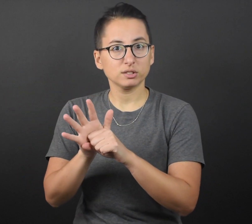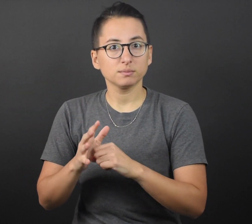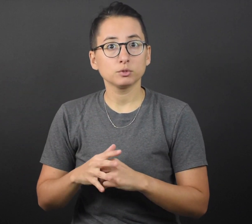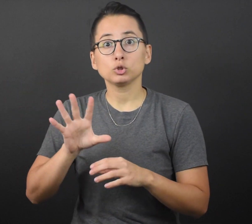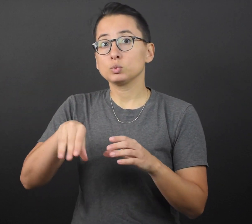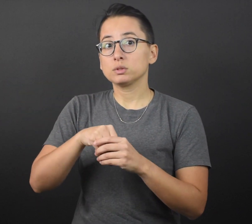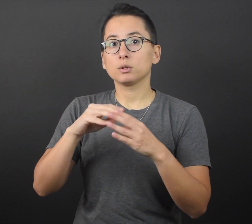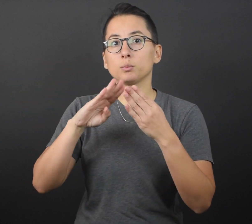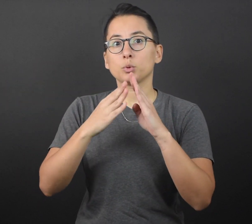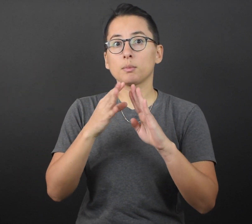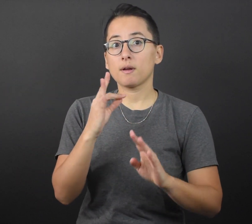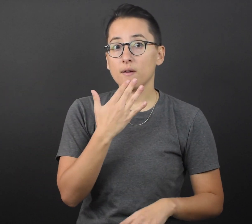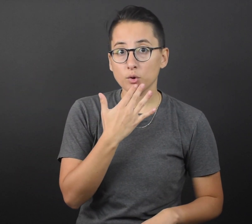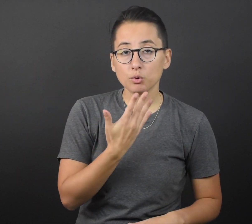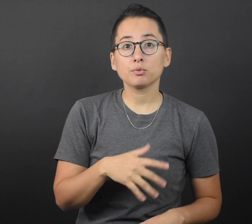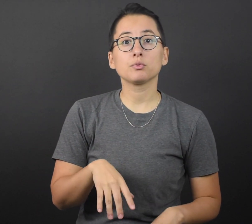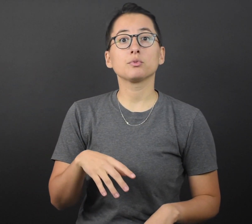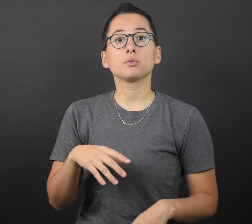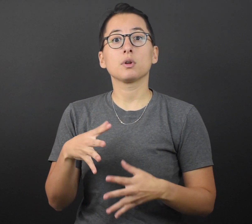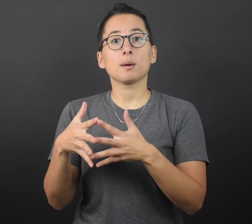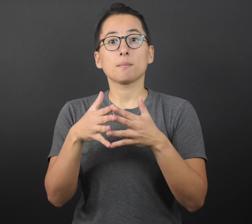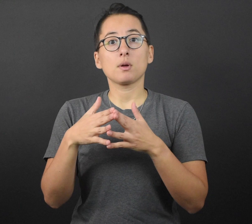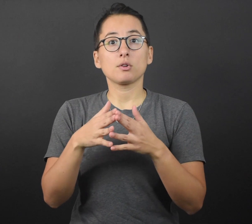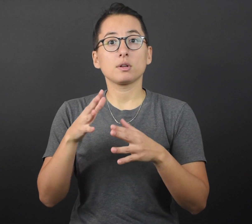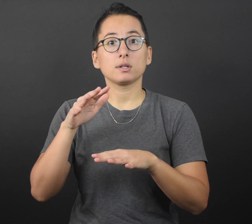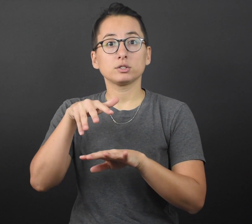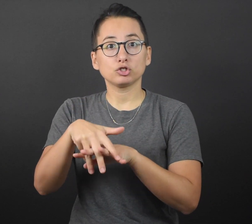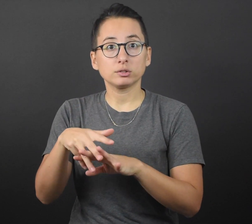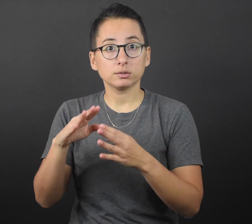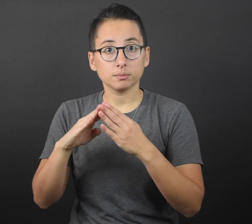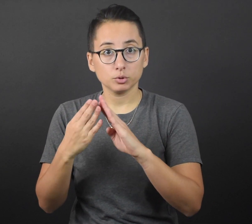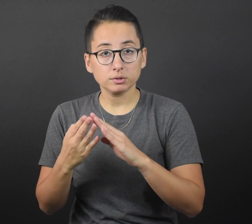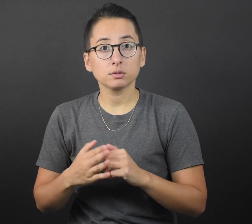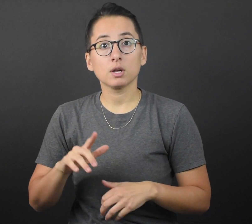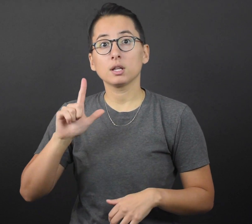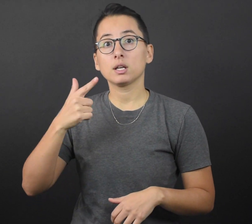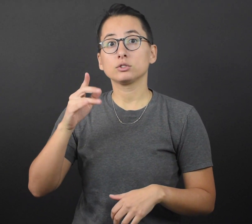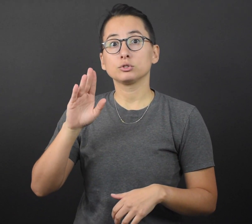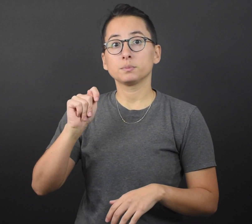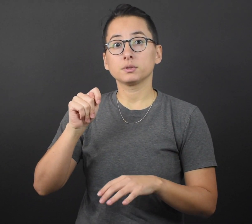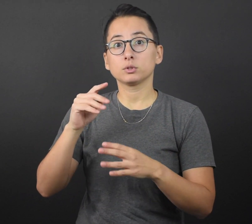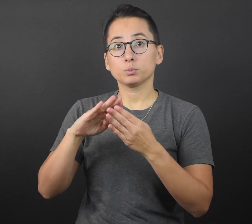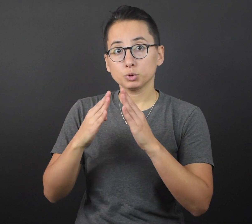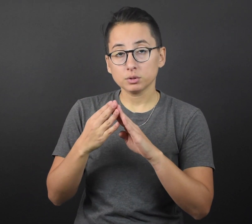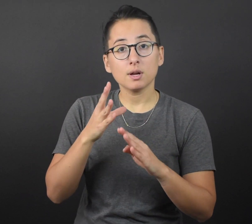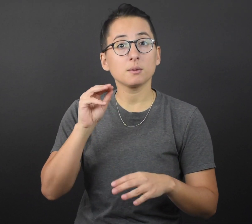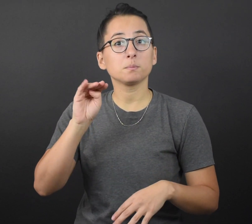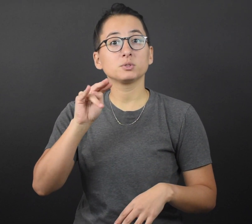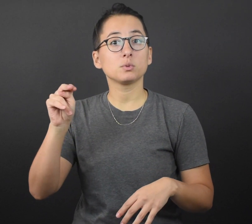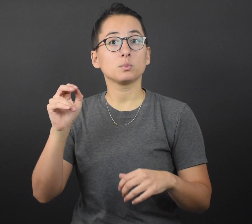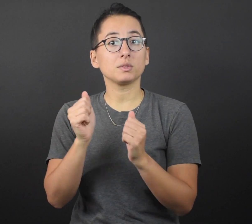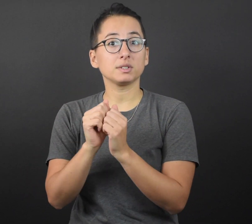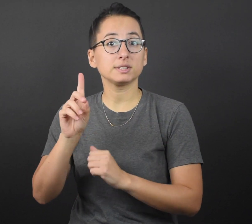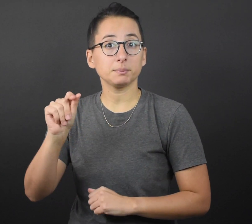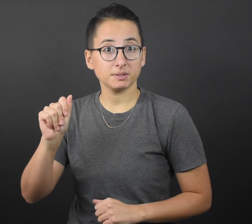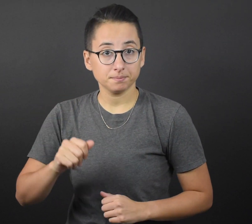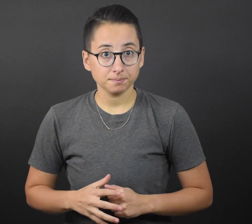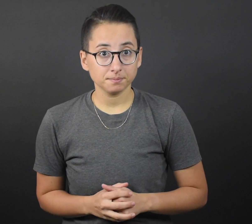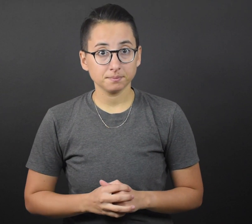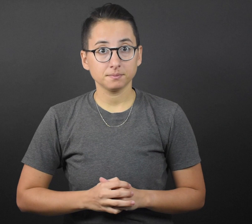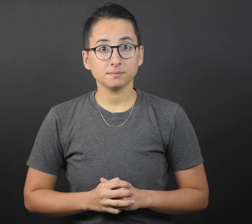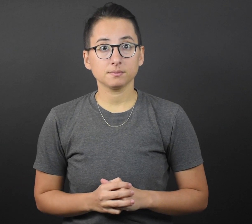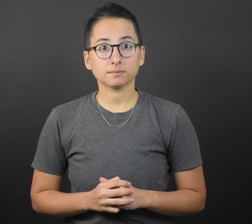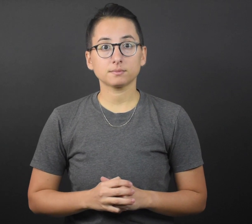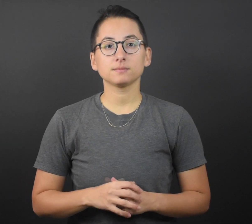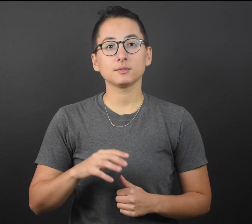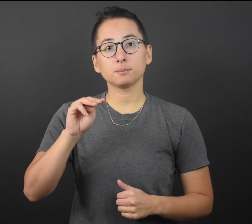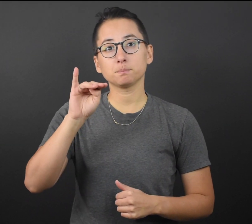of color, American Indian communities, LGBTQ communities, and Minnesotans with disabilities.